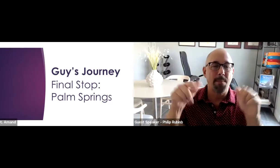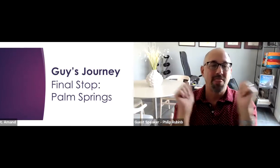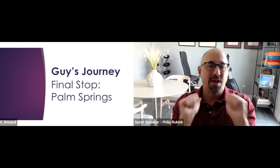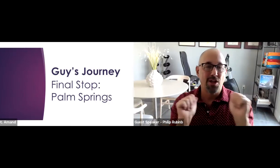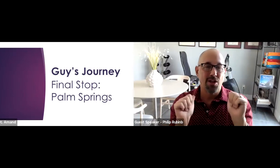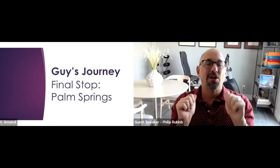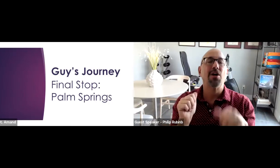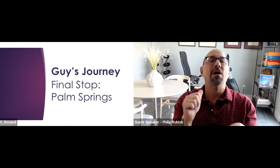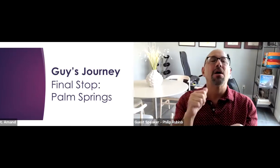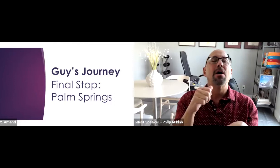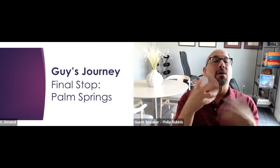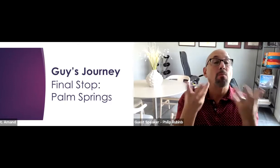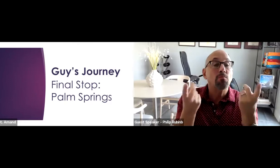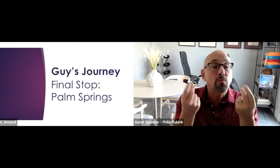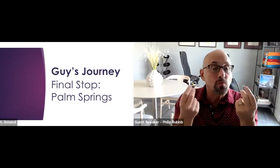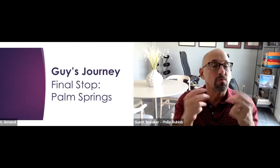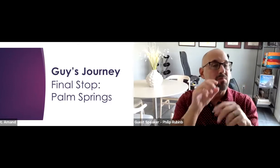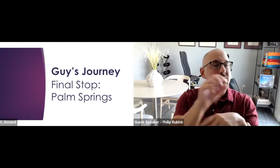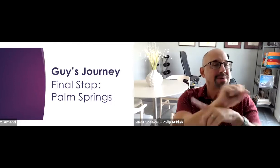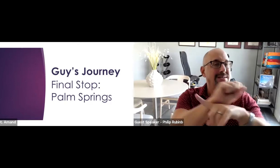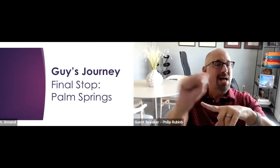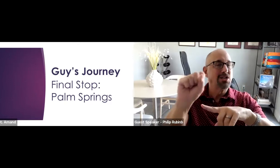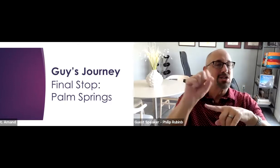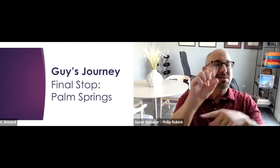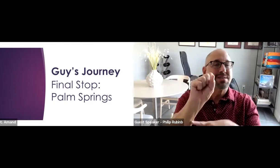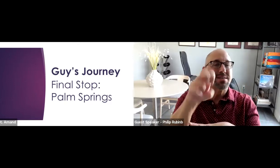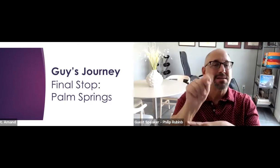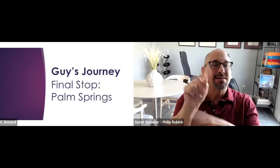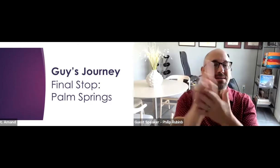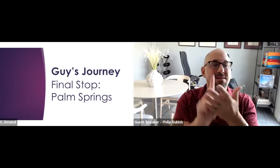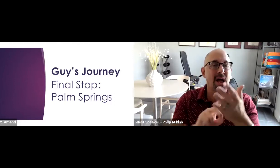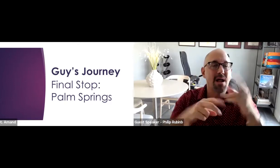Yes, that was the name of it, CVRT.